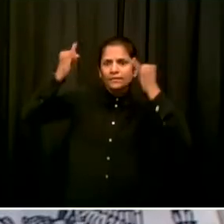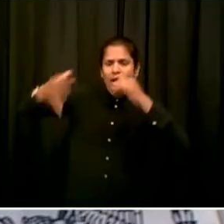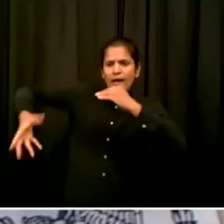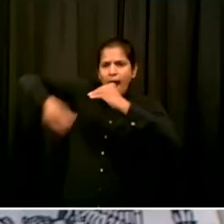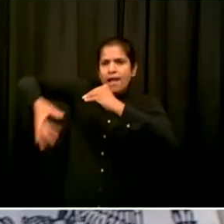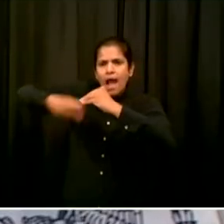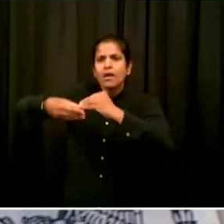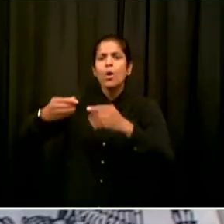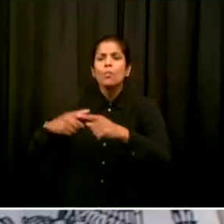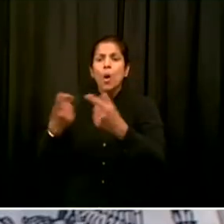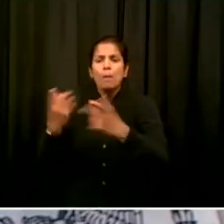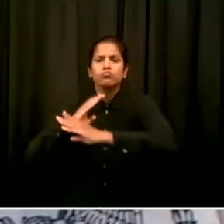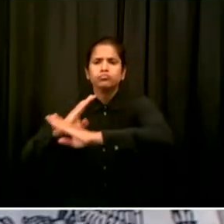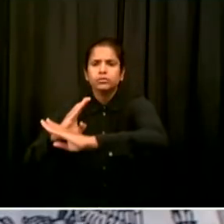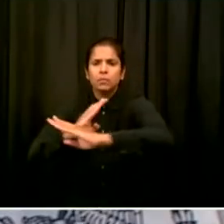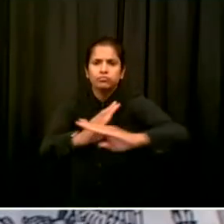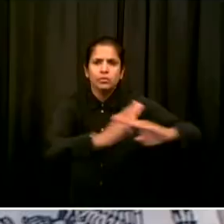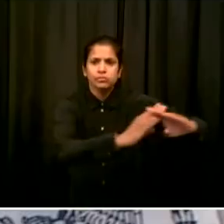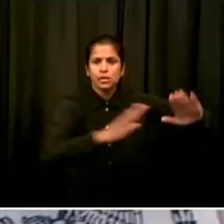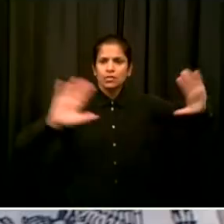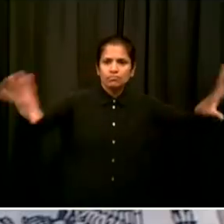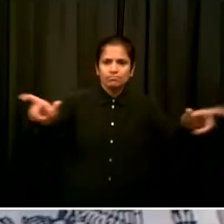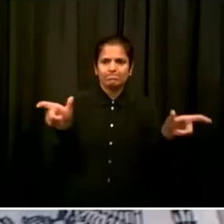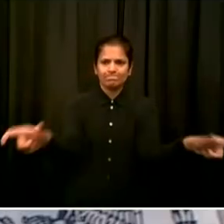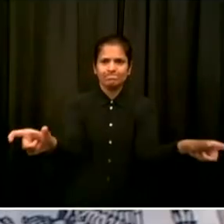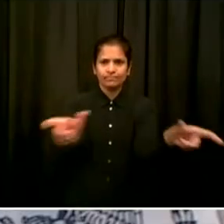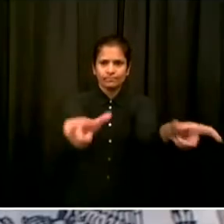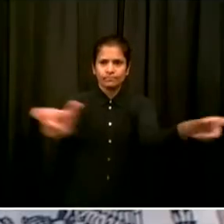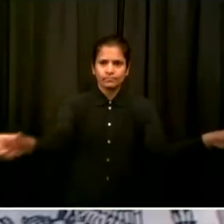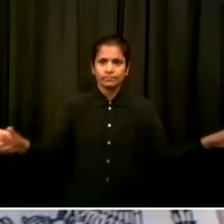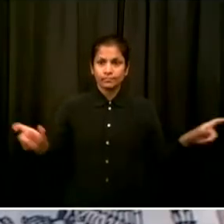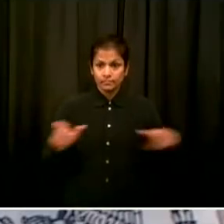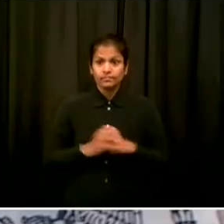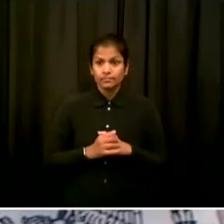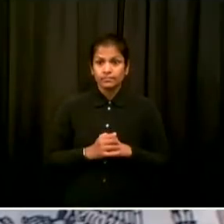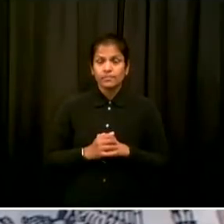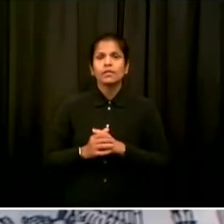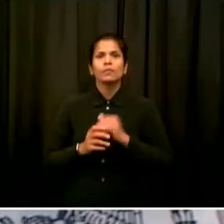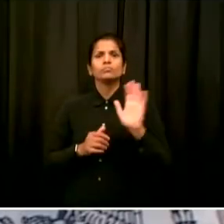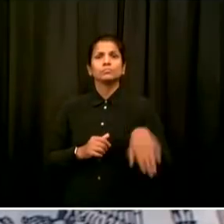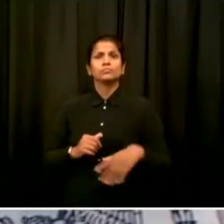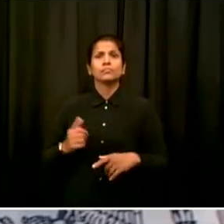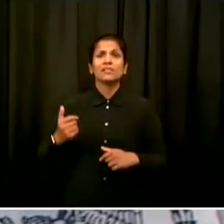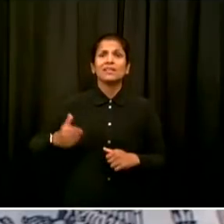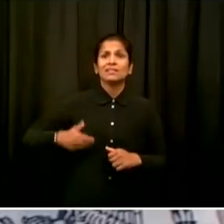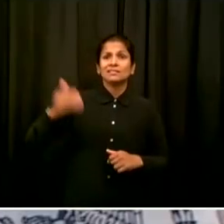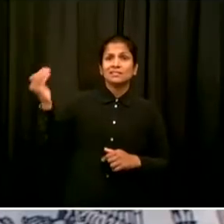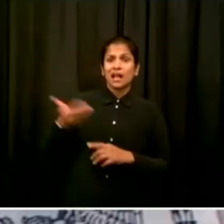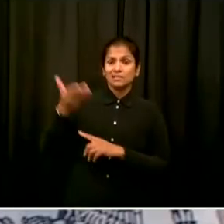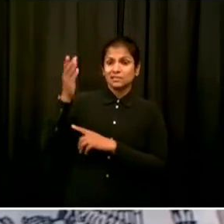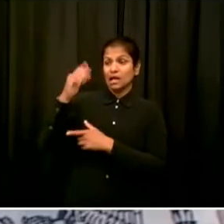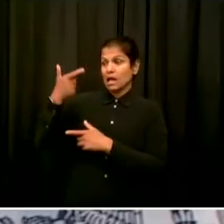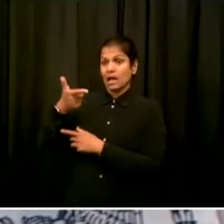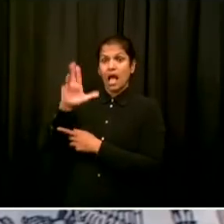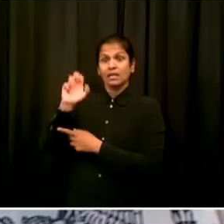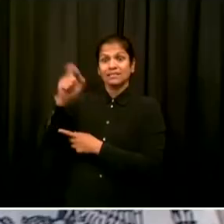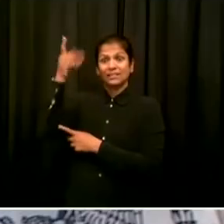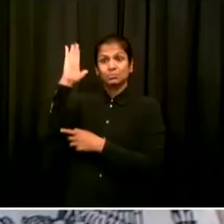CHANGE FOR YEARS AHEAD TO AJUDST TO THE REALITY AND STAY THE GREAT CITY TATH E WA. RE HEER T OTAK LTO YOU ABOUT A UMNBER OF THE